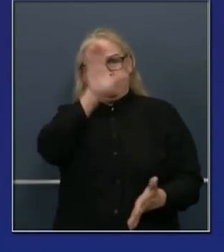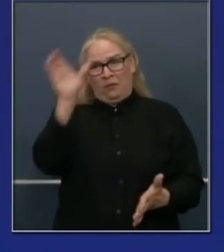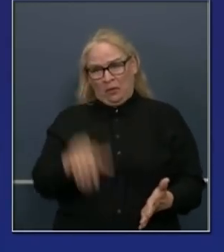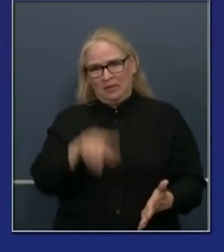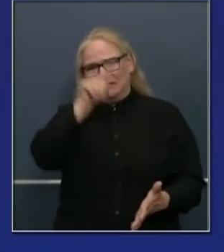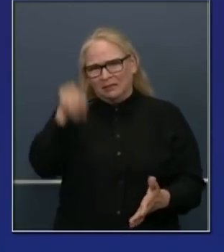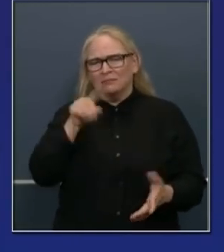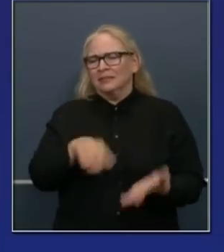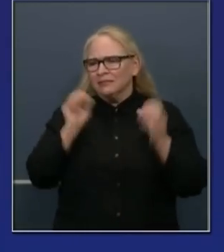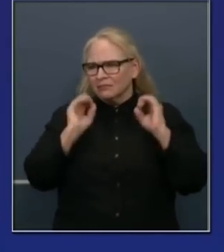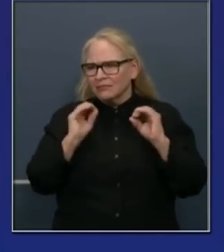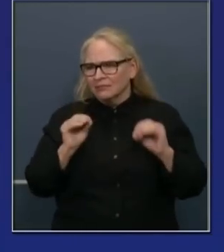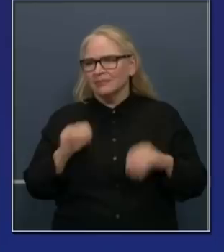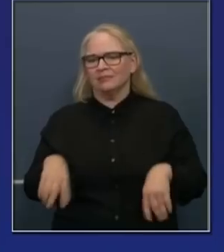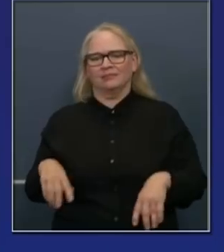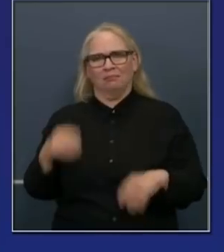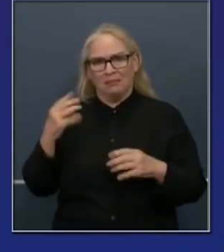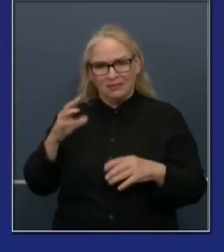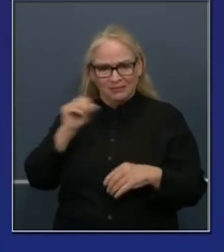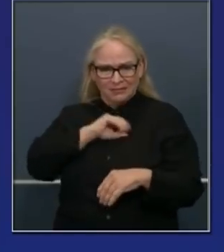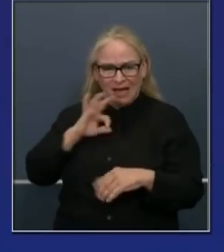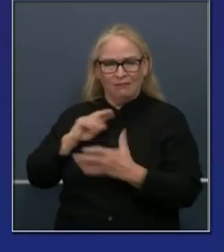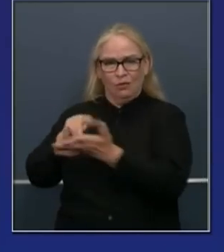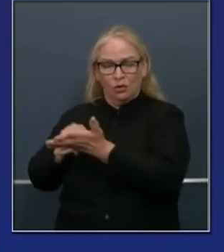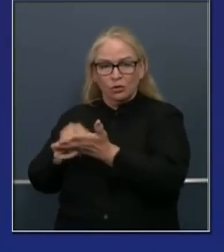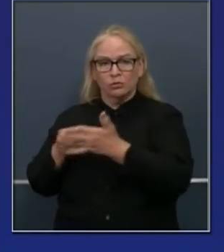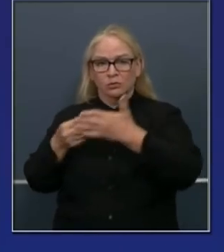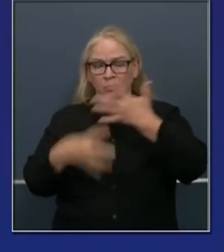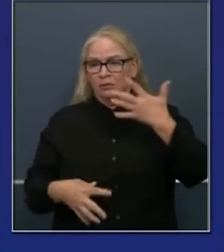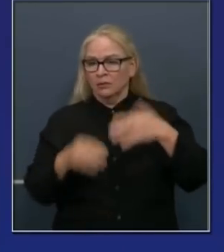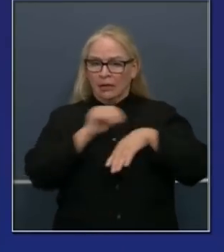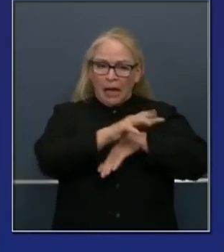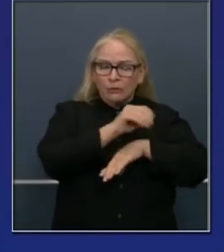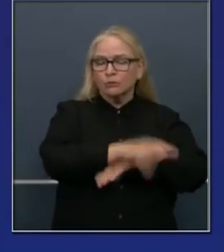HELP SUPPORT EDUCATION OF SIX PLUS NAMED KIDS IN THE STATE OF CALIFORNIA.